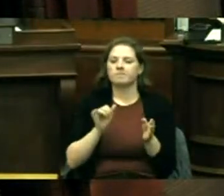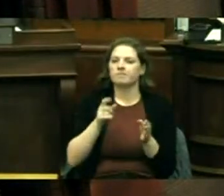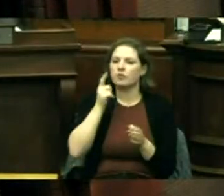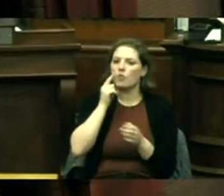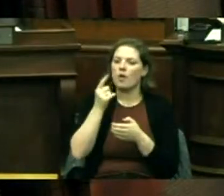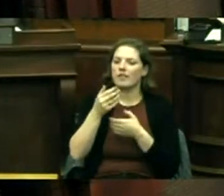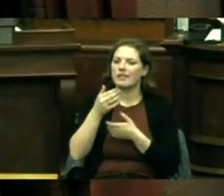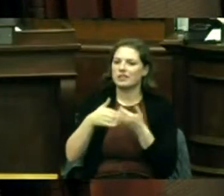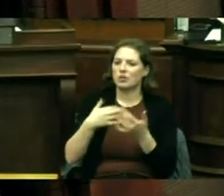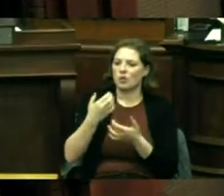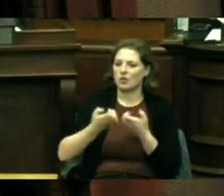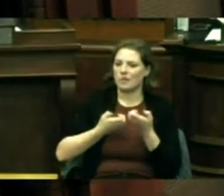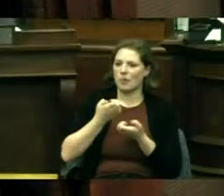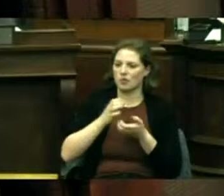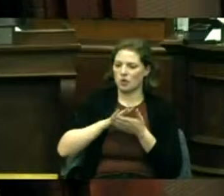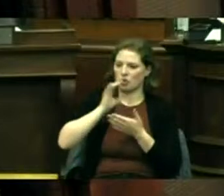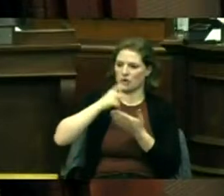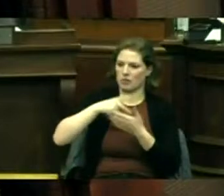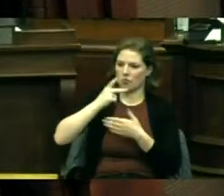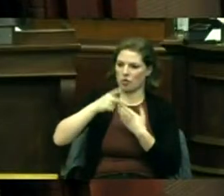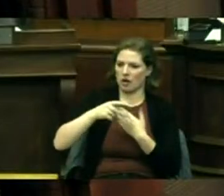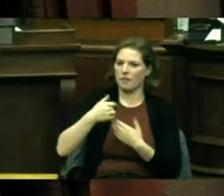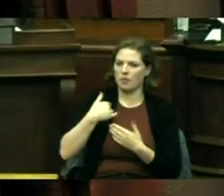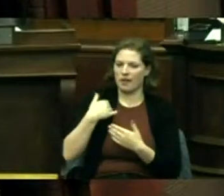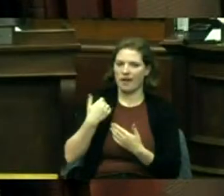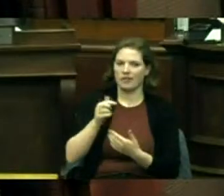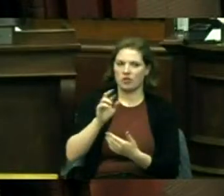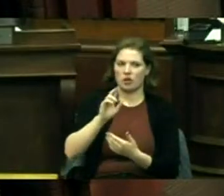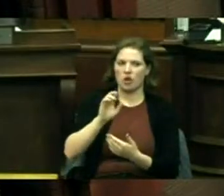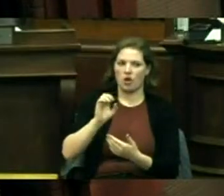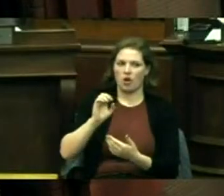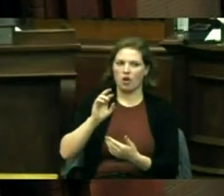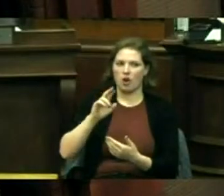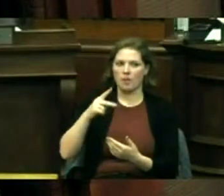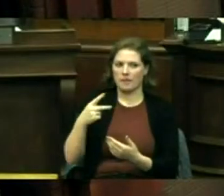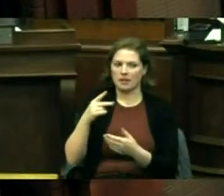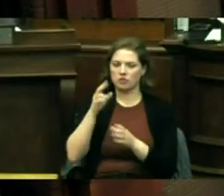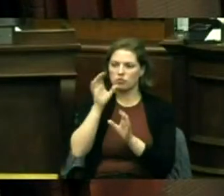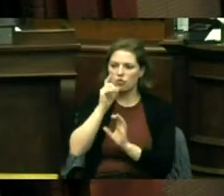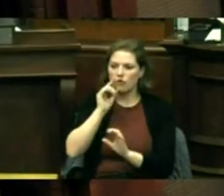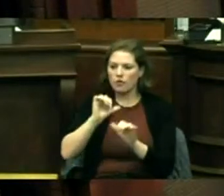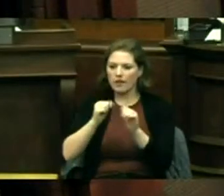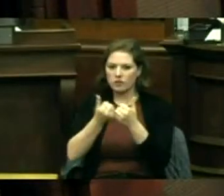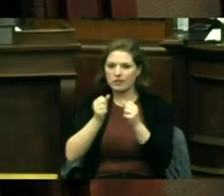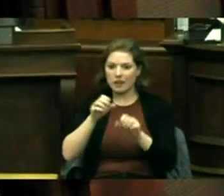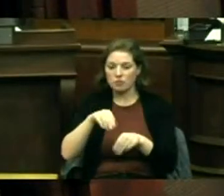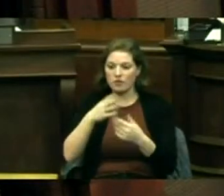that's the kind of understanding I'm trying to get. So when we went for the Social Emotional